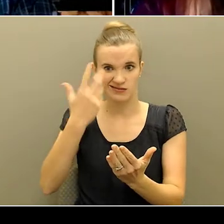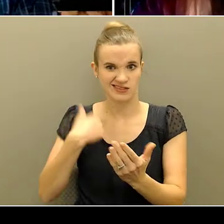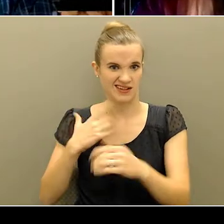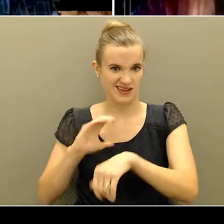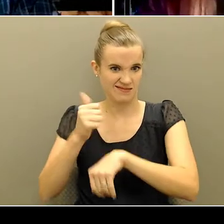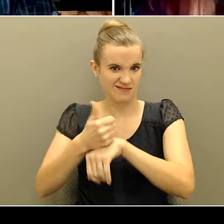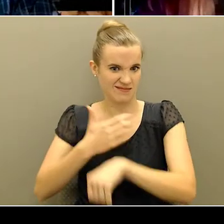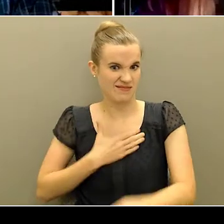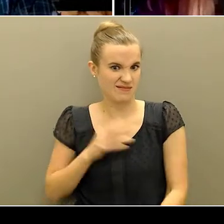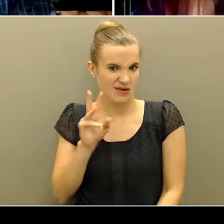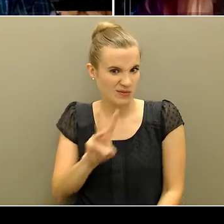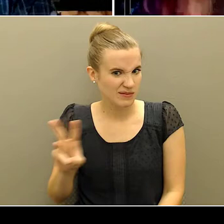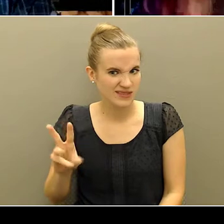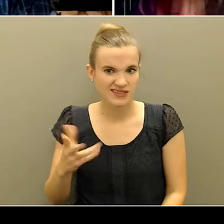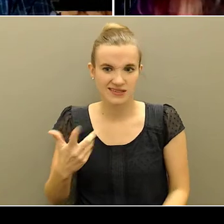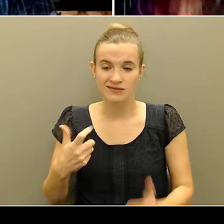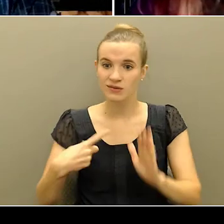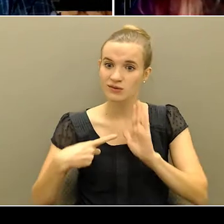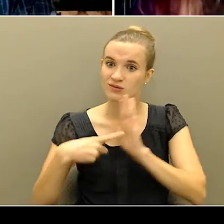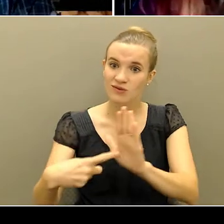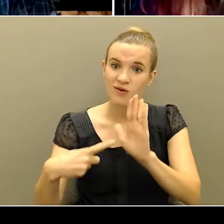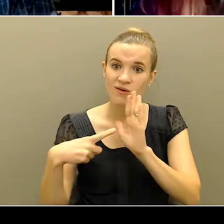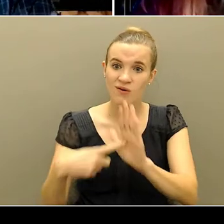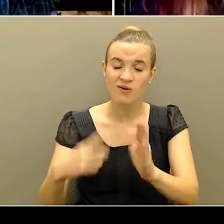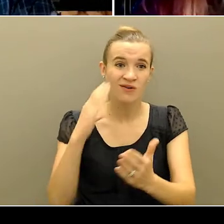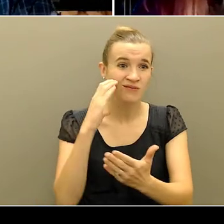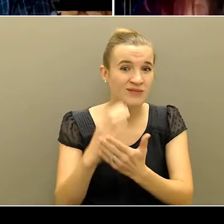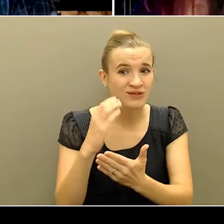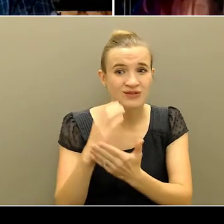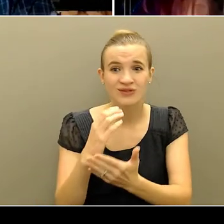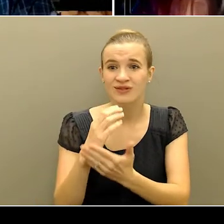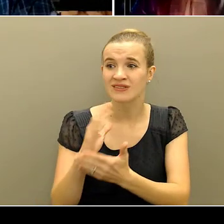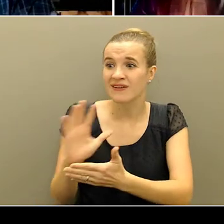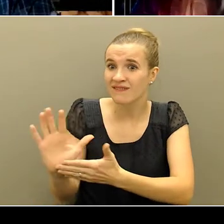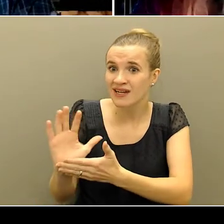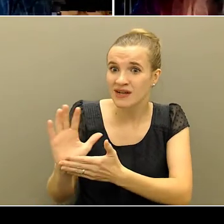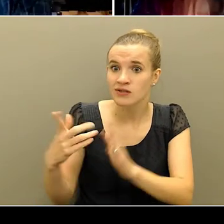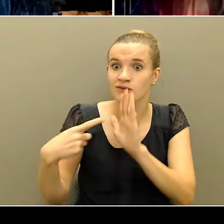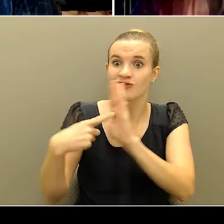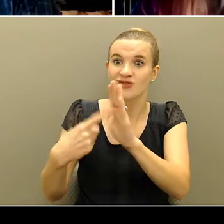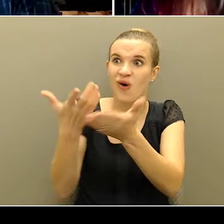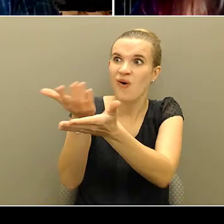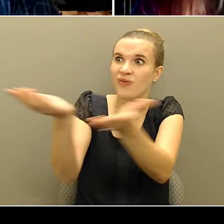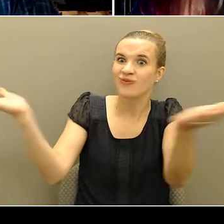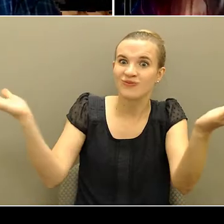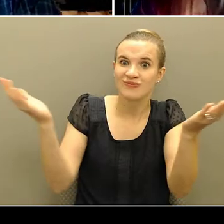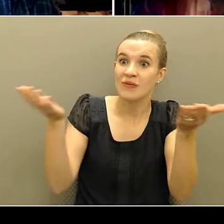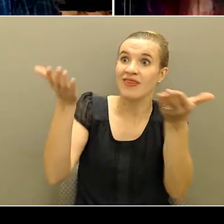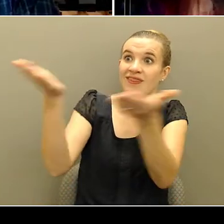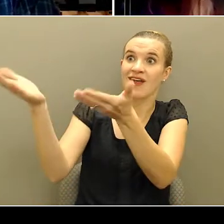out there? How other people doing that? You know, there's message boards, there's community boards, there's support groups of people who have done